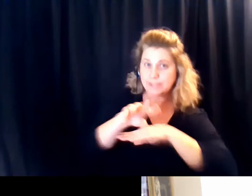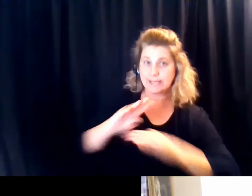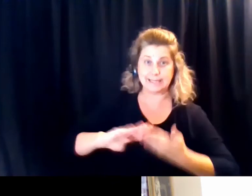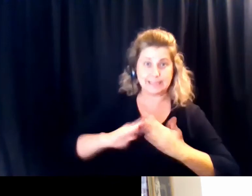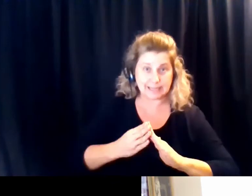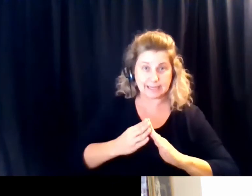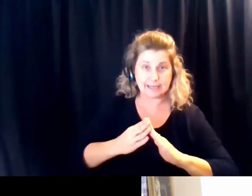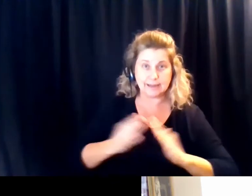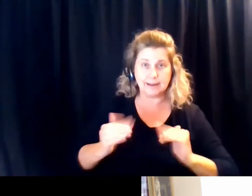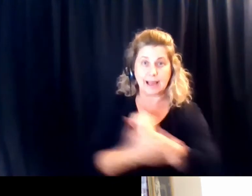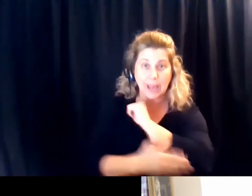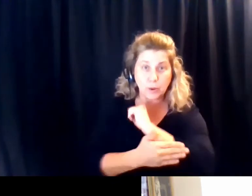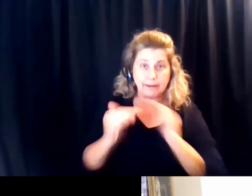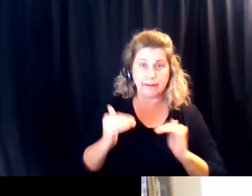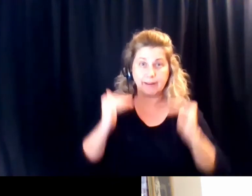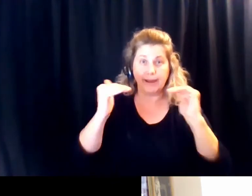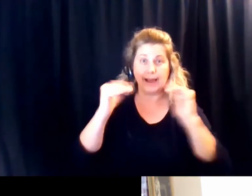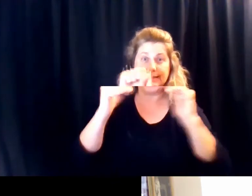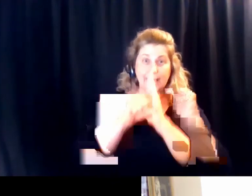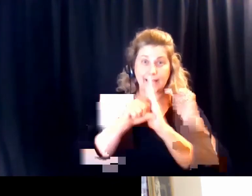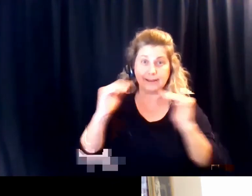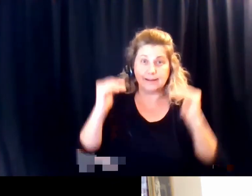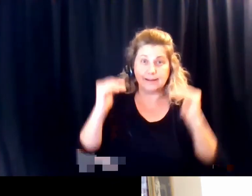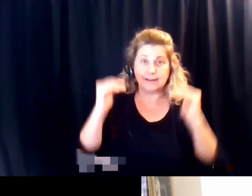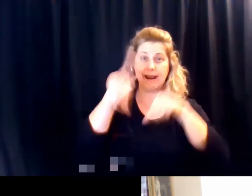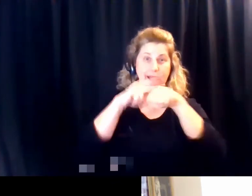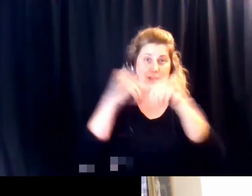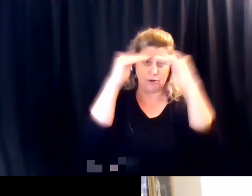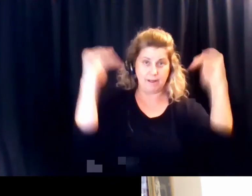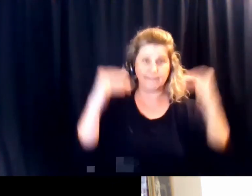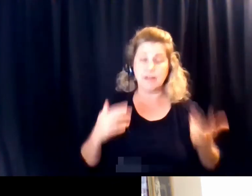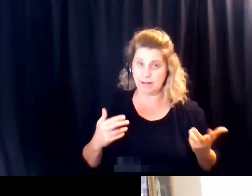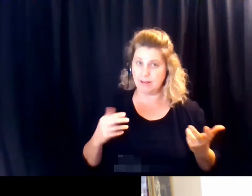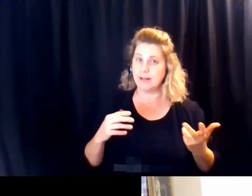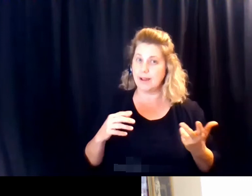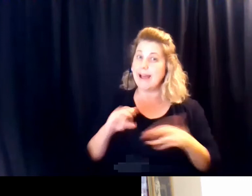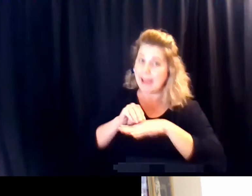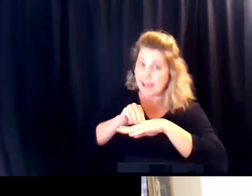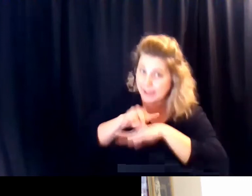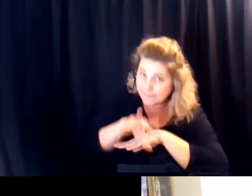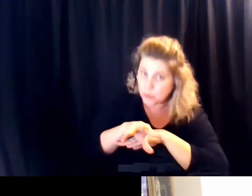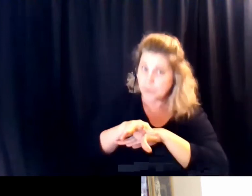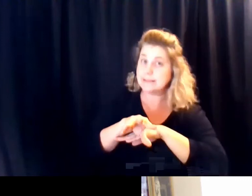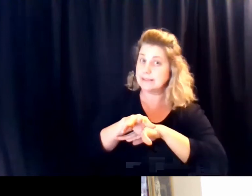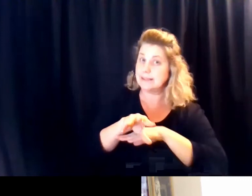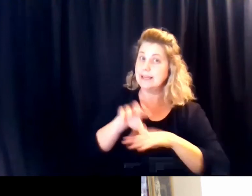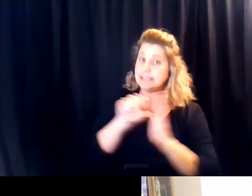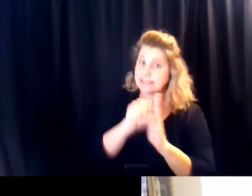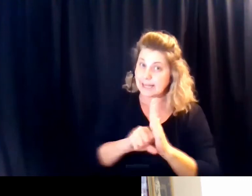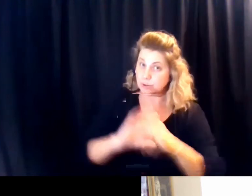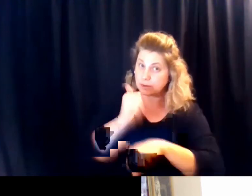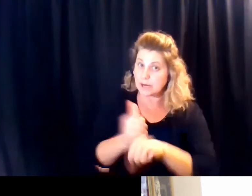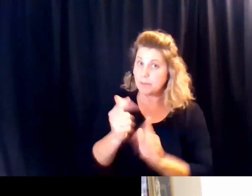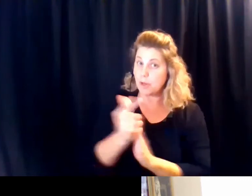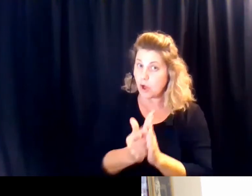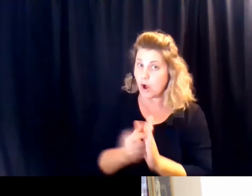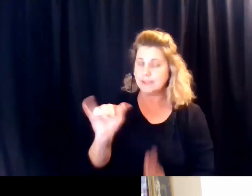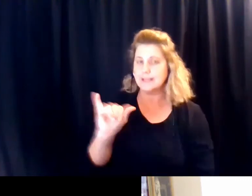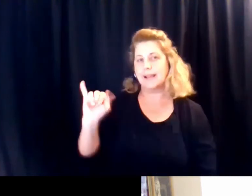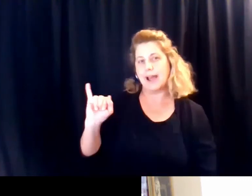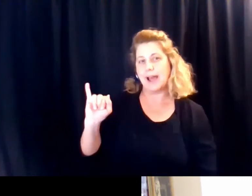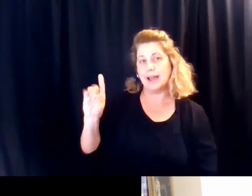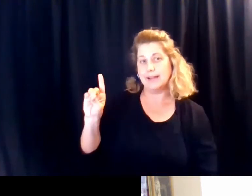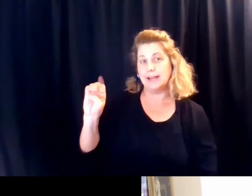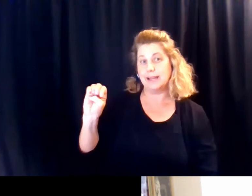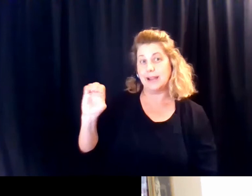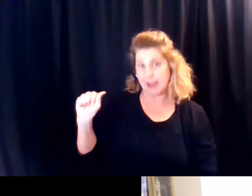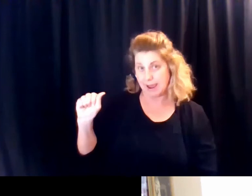Judith Heumann: So I think, as a society, I'm hoping that this really is a moment that goes beyond a moment. It's really a time that we look more deeply at